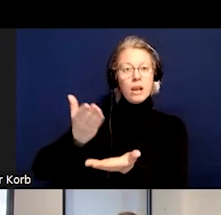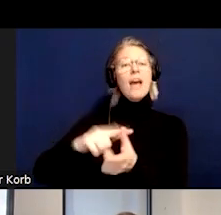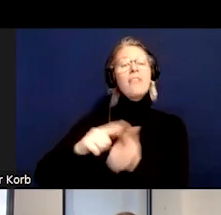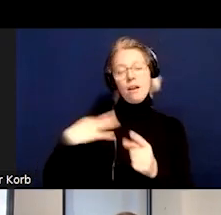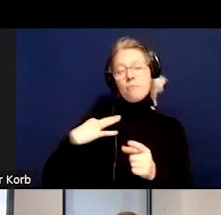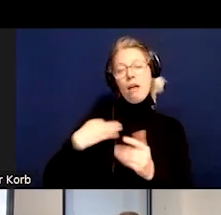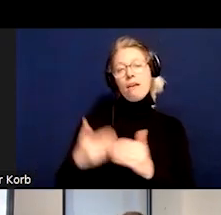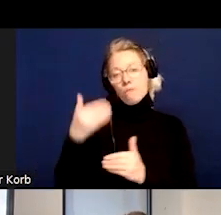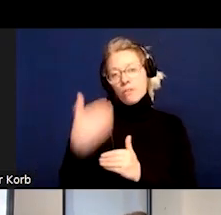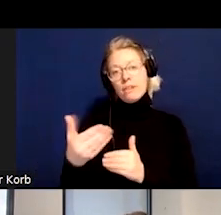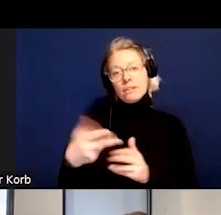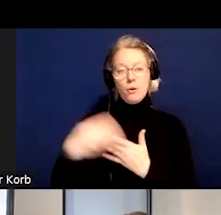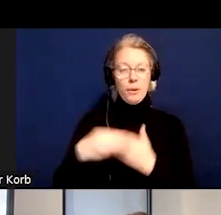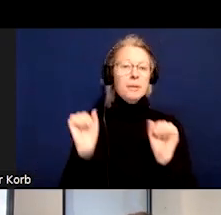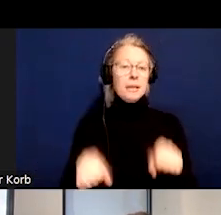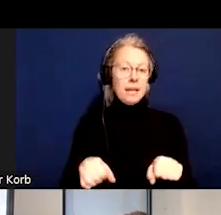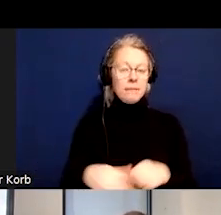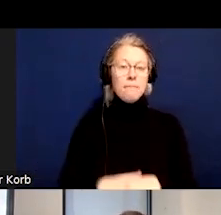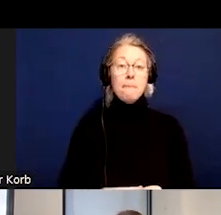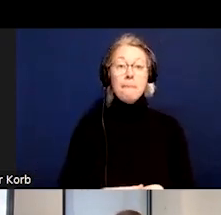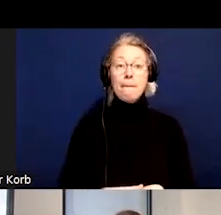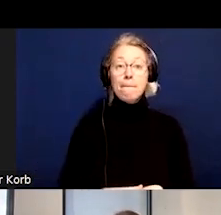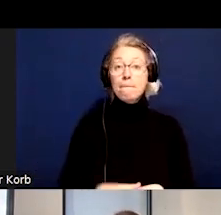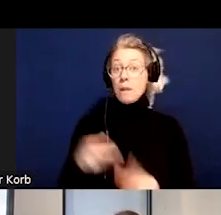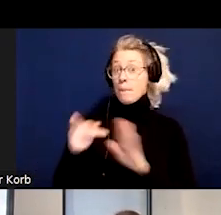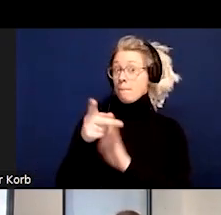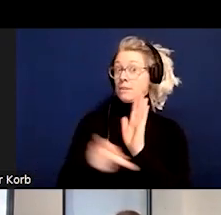our policies about outstanding and late reporting have not changed, you must still be in good